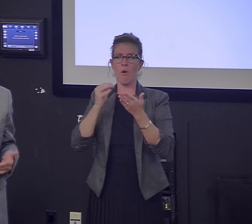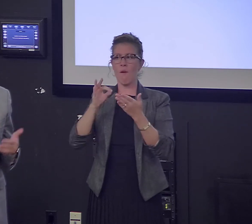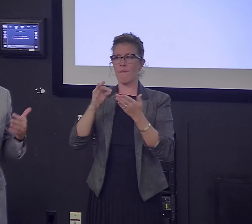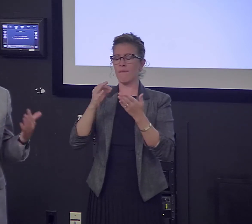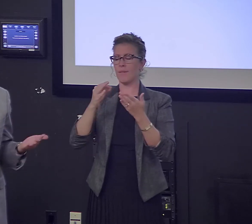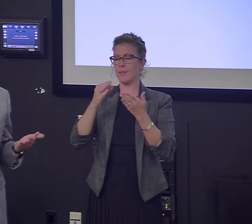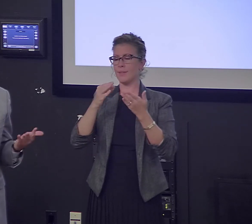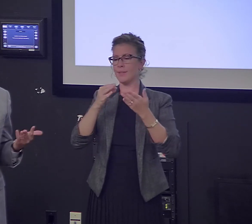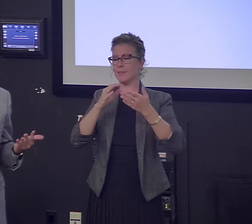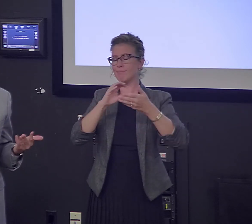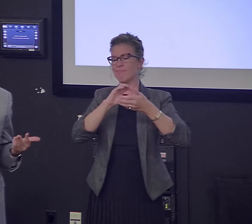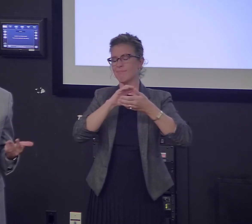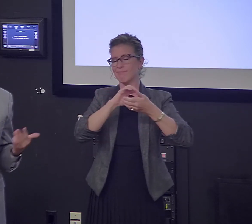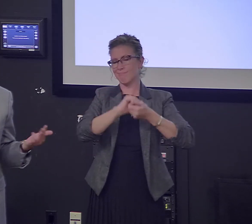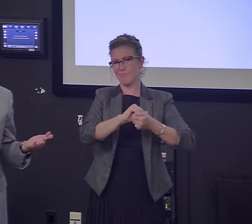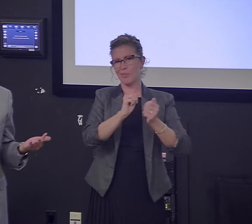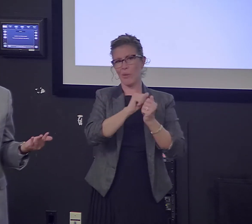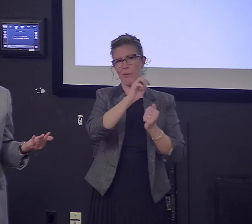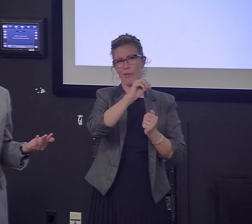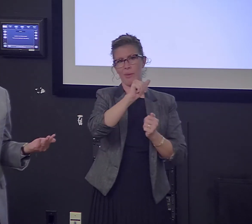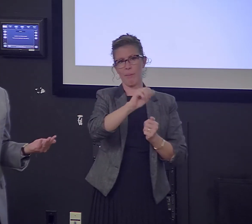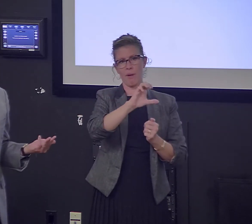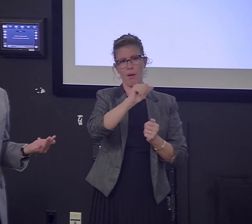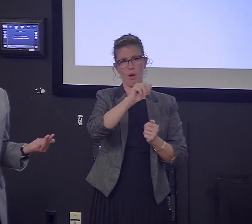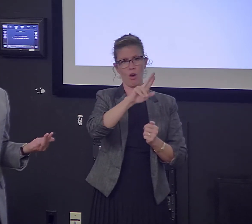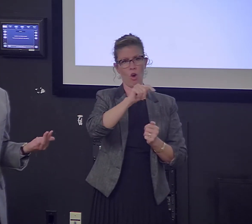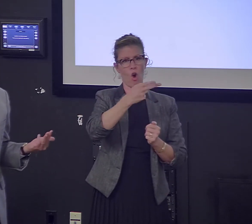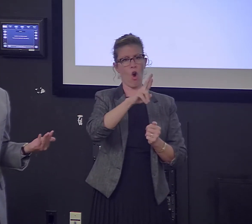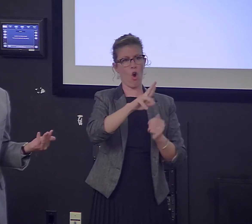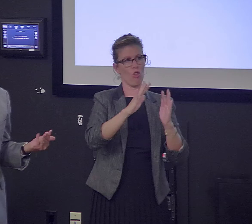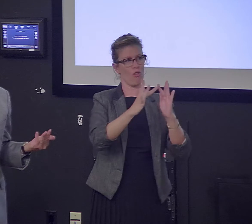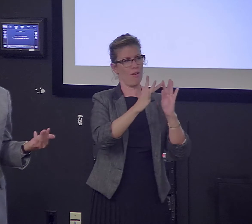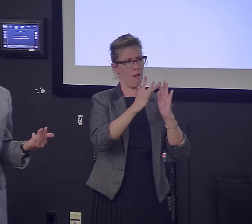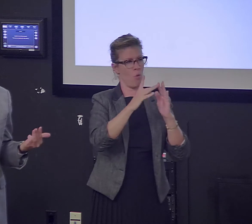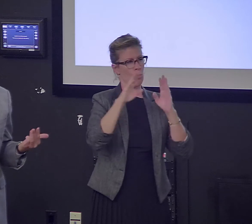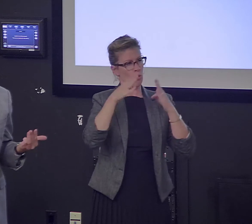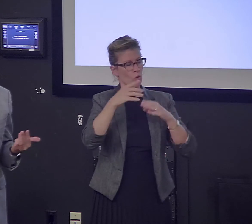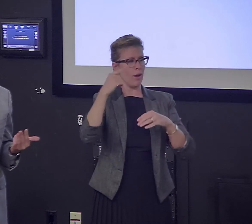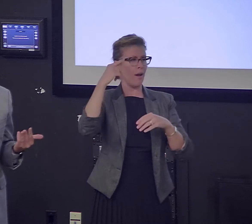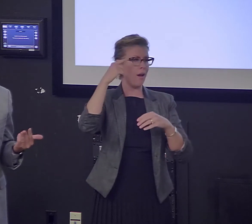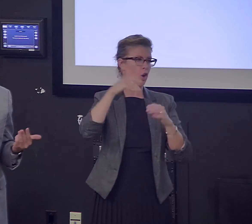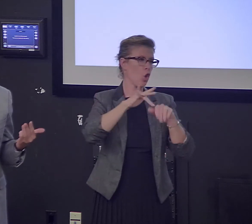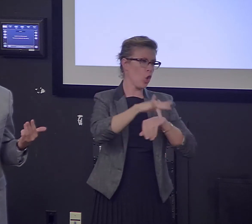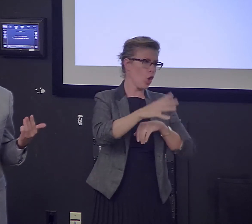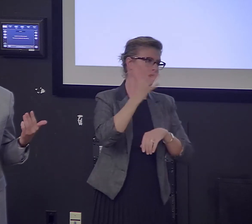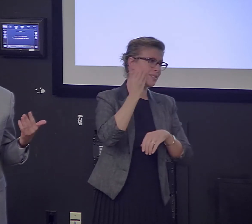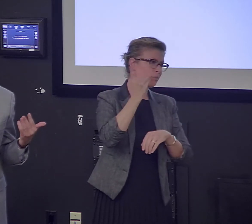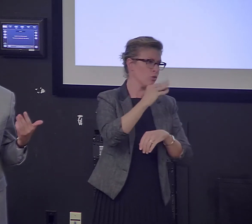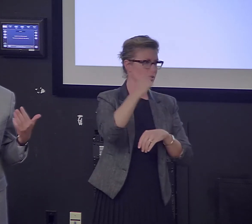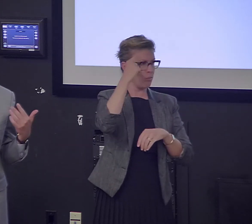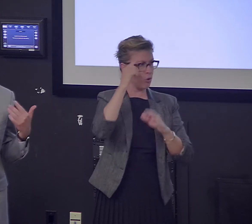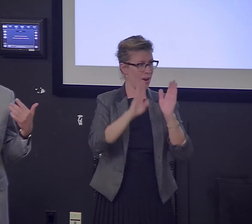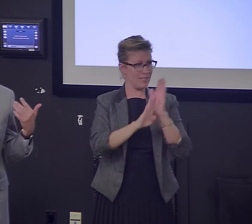the MacArthur Network on Early Experience and Brain Development we set out to examine the effects